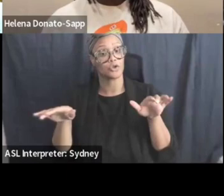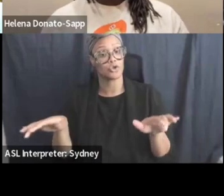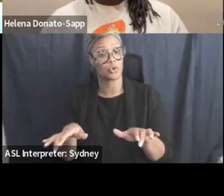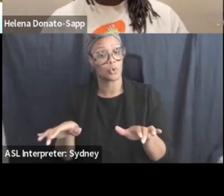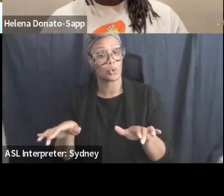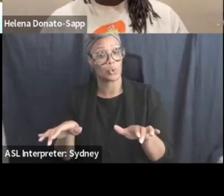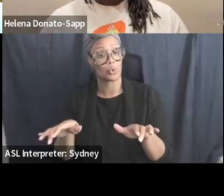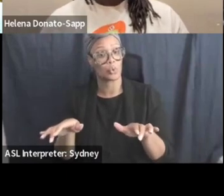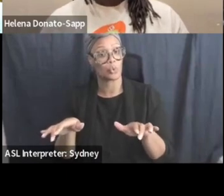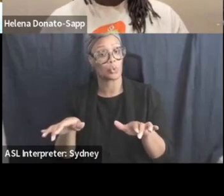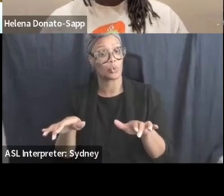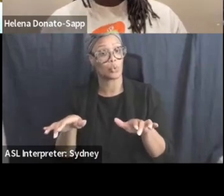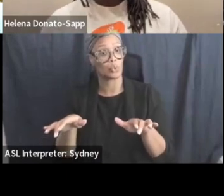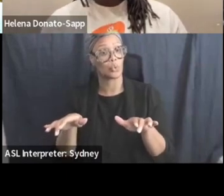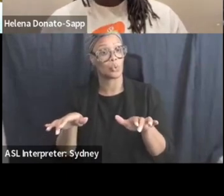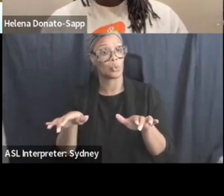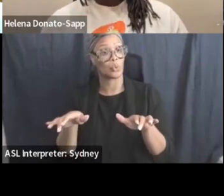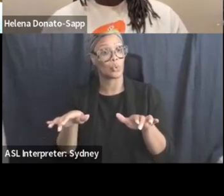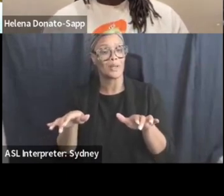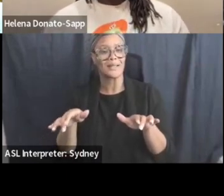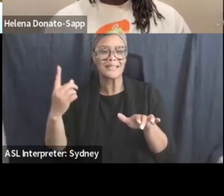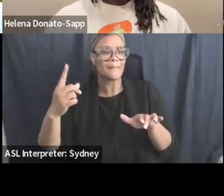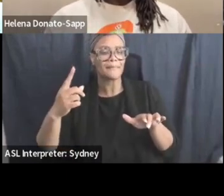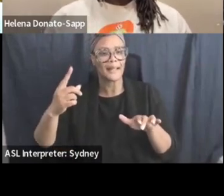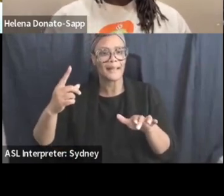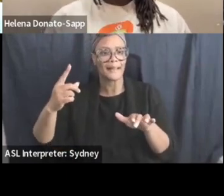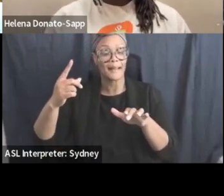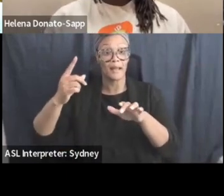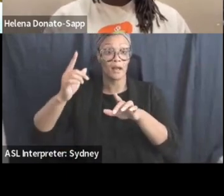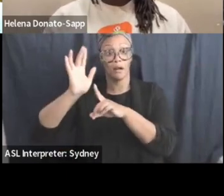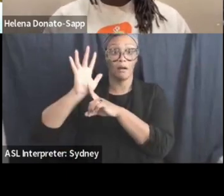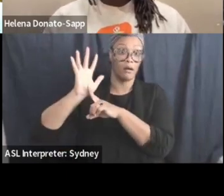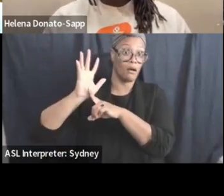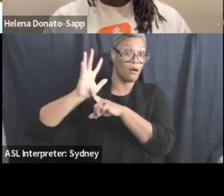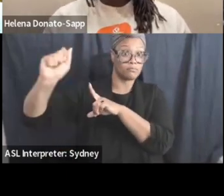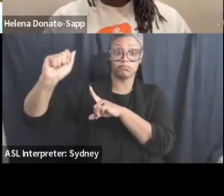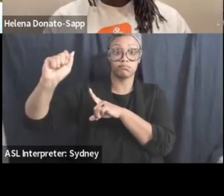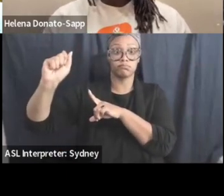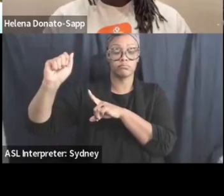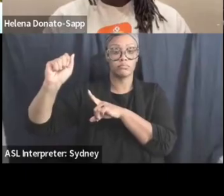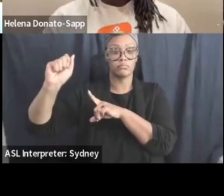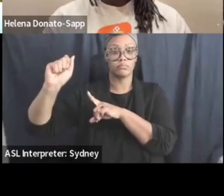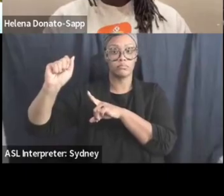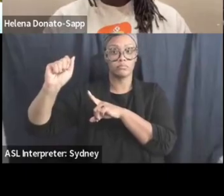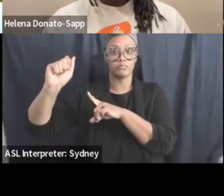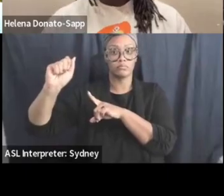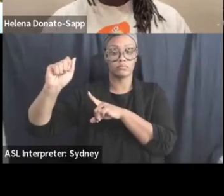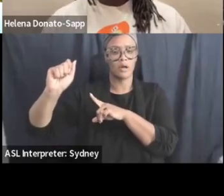in educ any education space but it is ignored or diminished like when I won